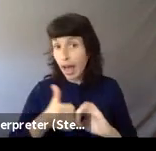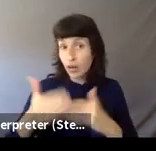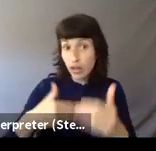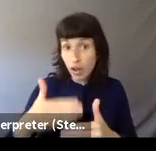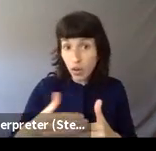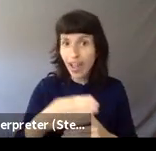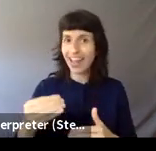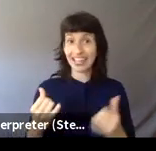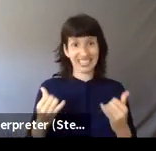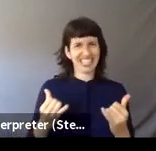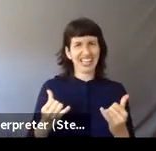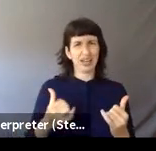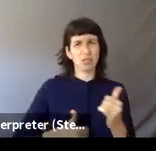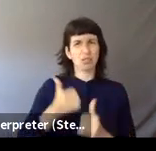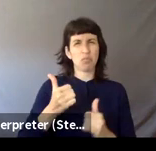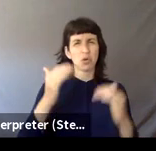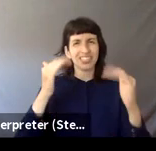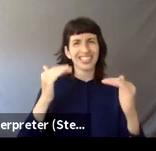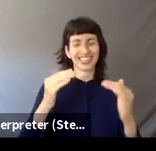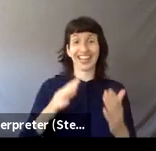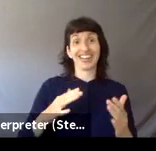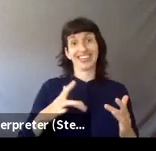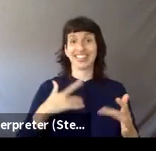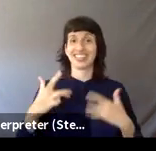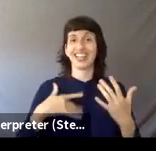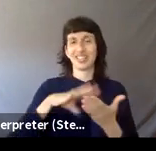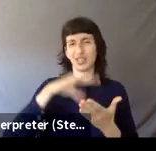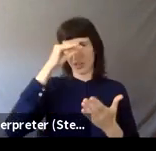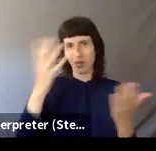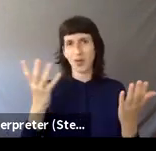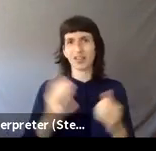like with adding content organizational structure, and then what are you most excited to learn today?